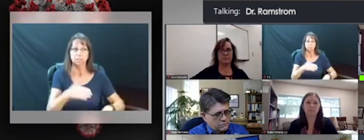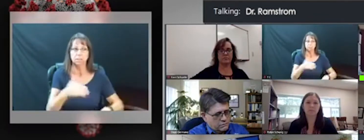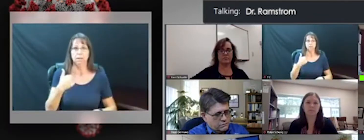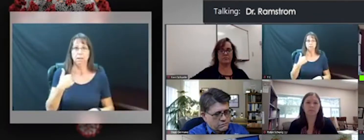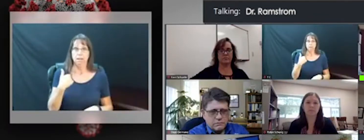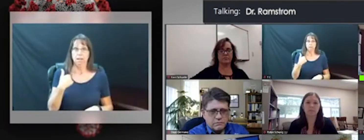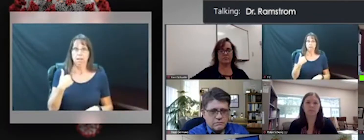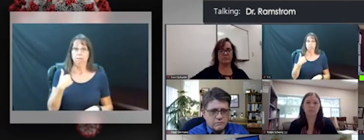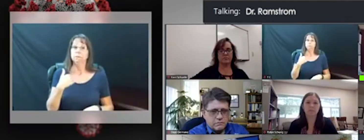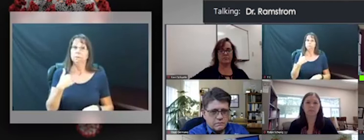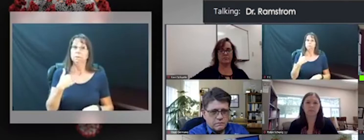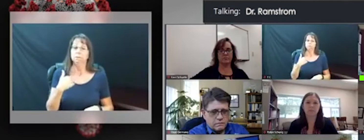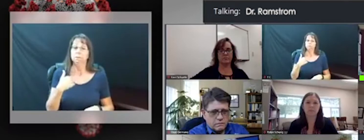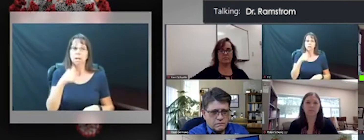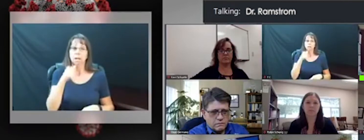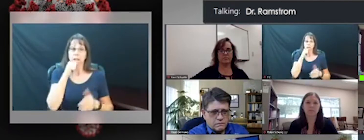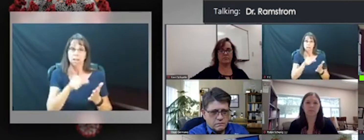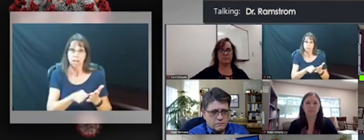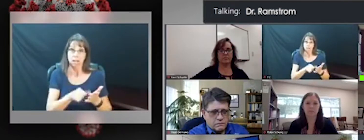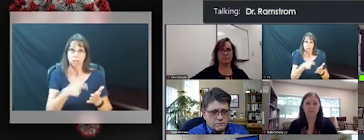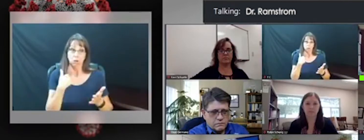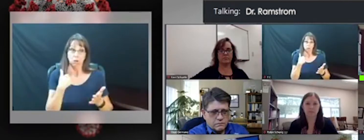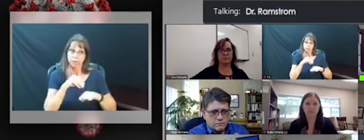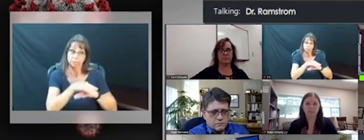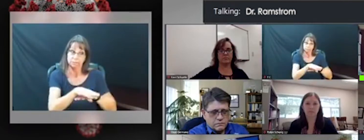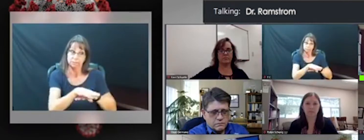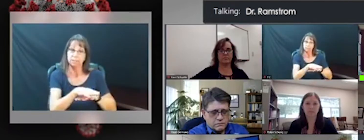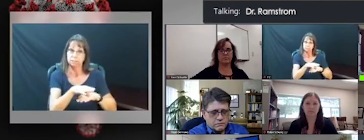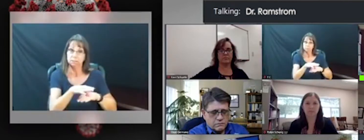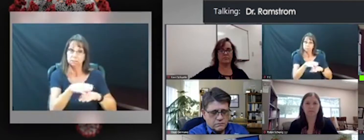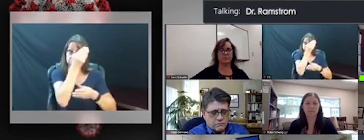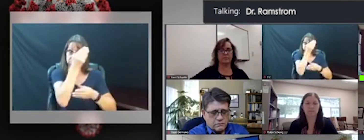will be implementing. We're actually going to be in communication with them daily, our staff,